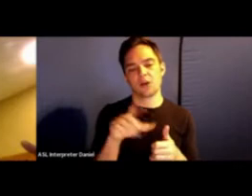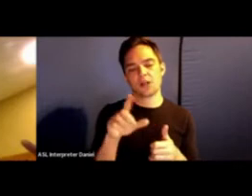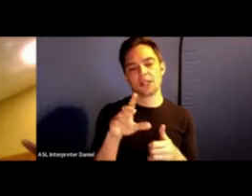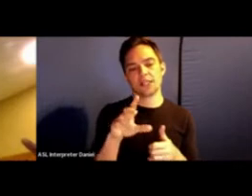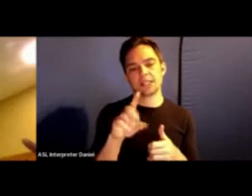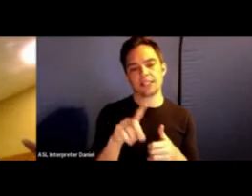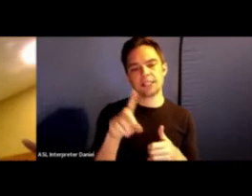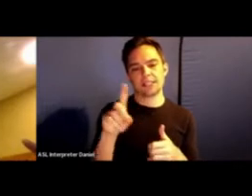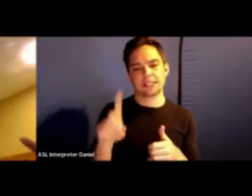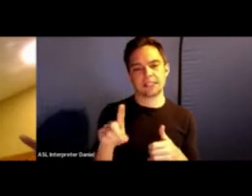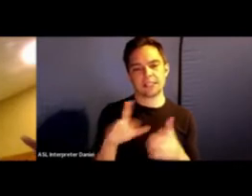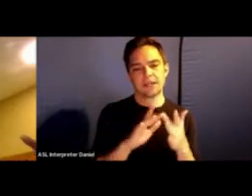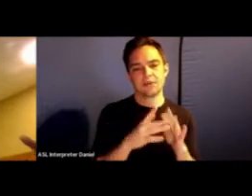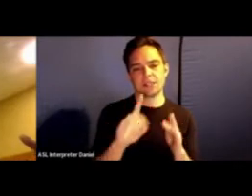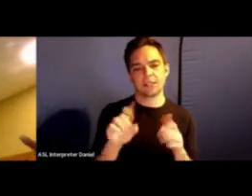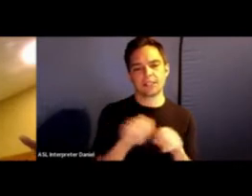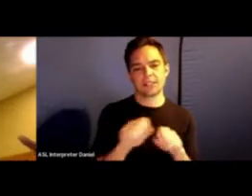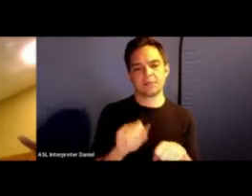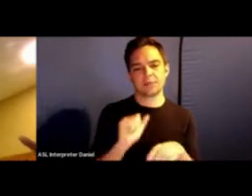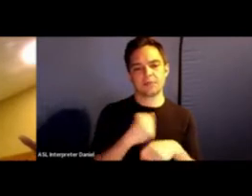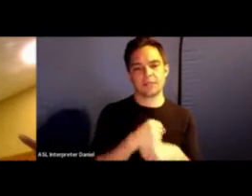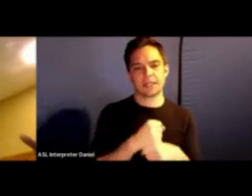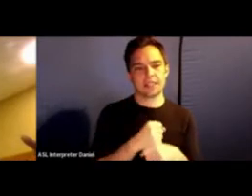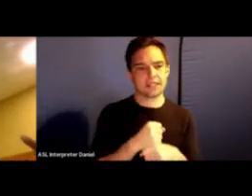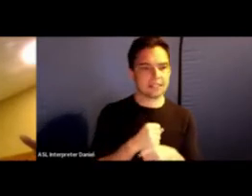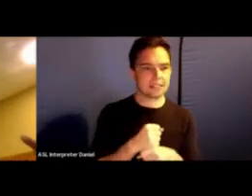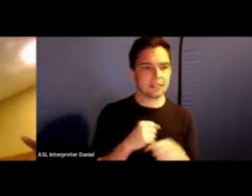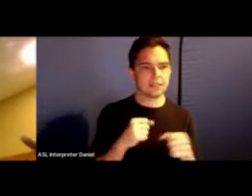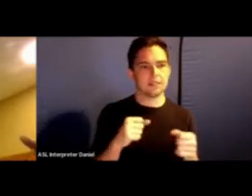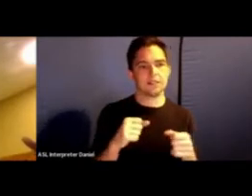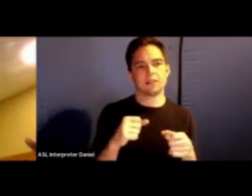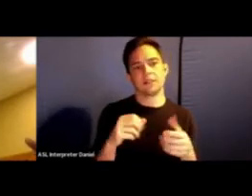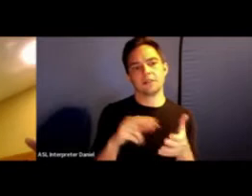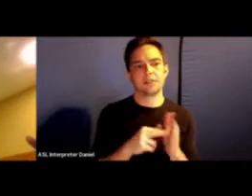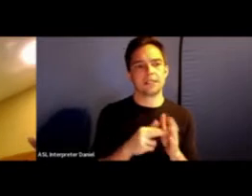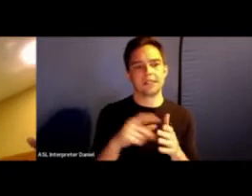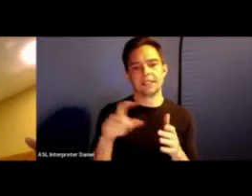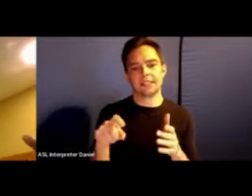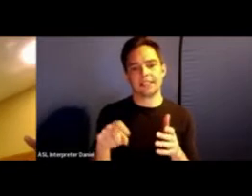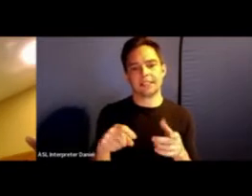and are leading that work in in terms of needing to historically